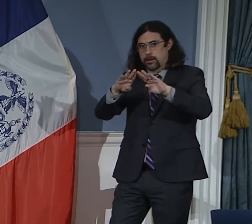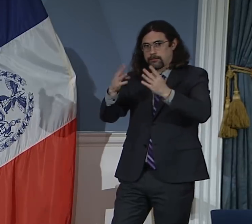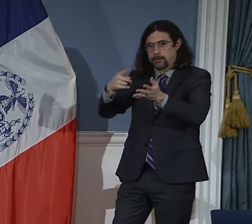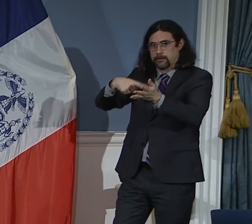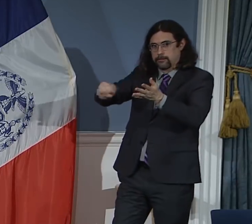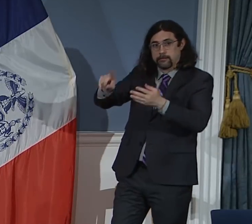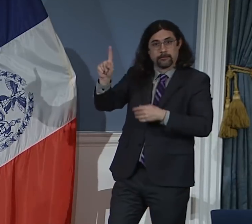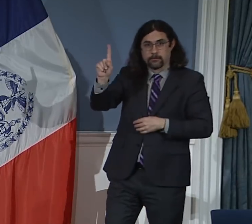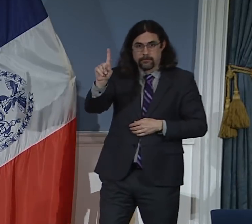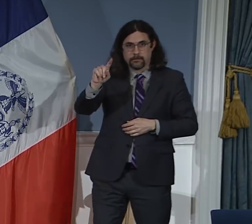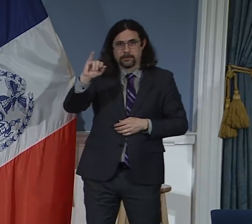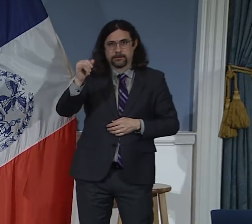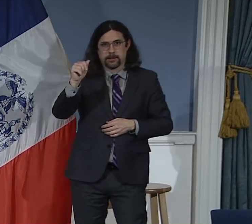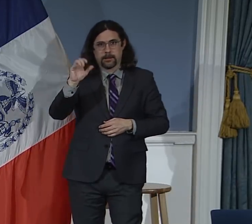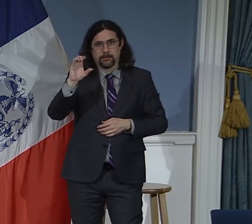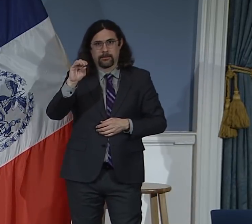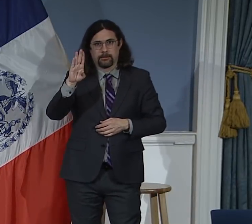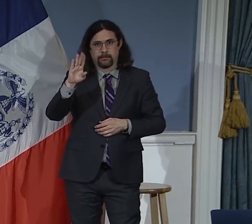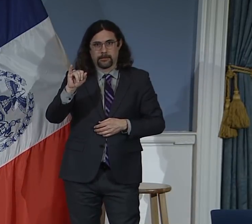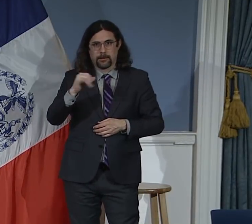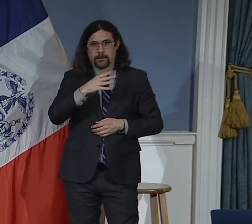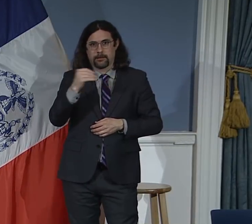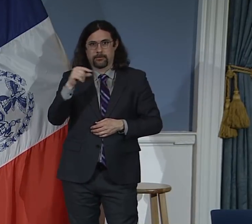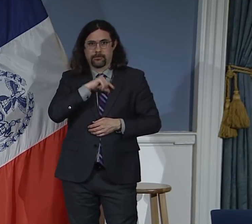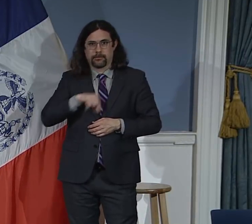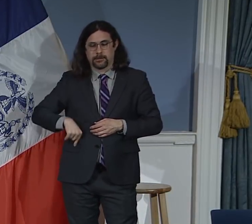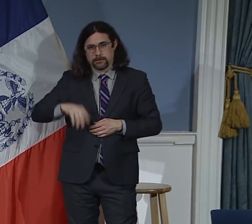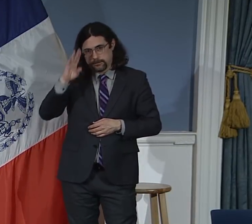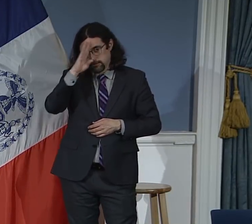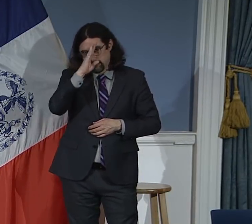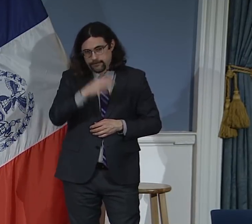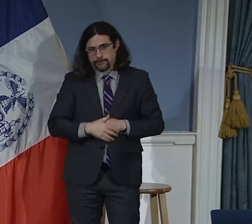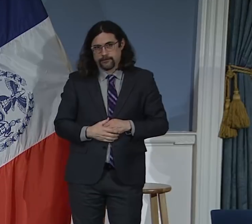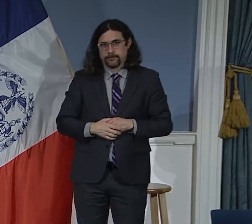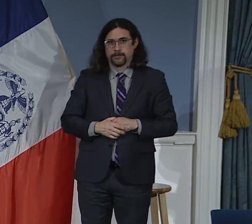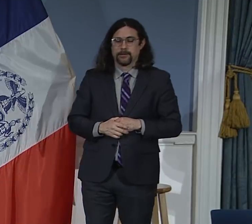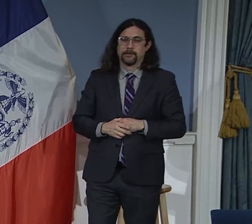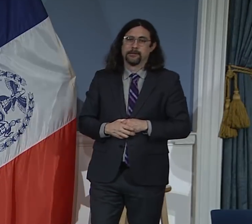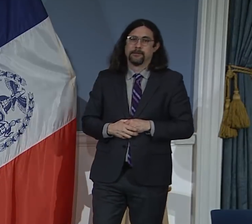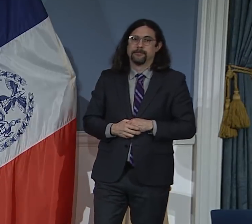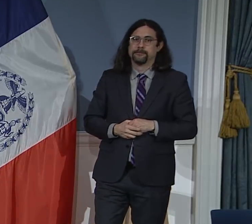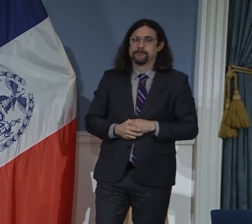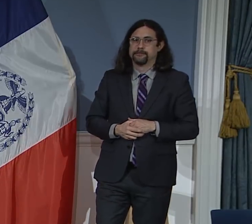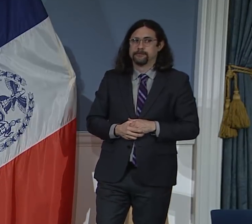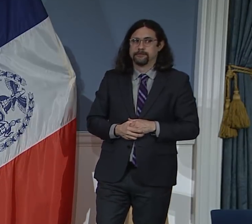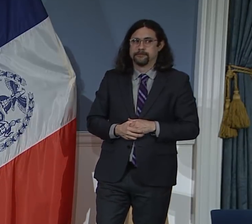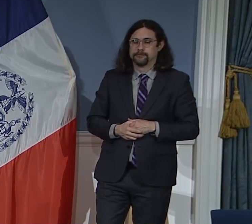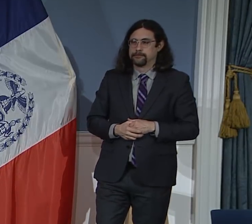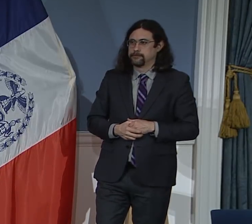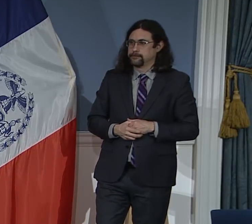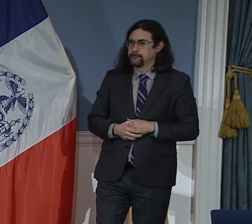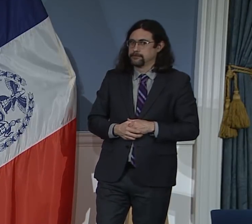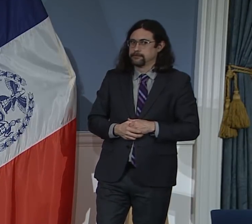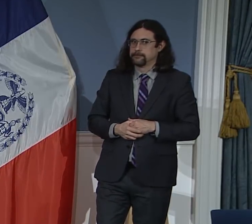JACOBY, NONE DRIVE-THRU. ON THE SVEENN EW SITES AT THE GOTHAM CLINICS, THESE ARE ALSO NOT DRIVE-THRU, EACH WILL SERVE